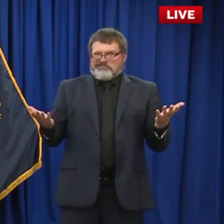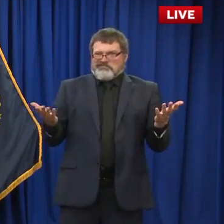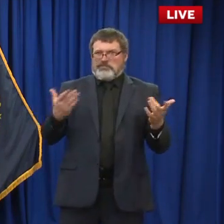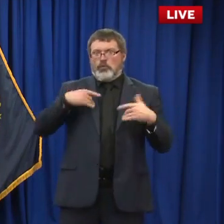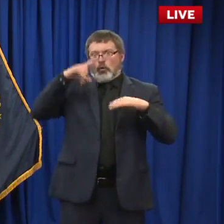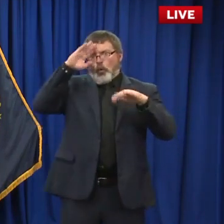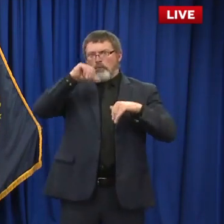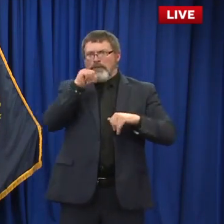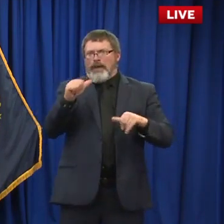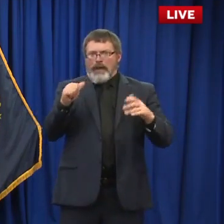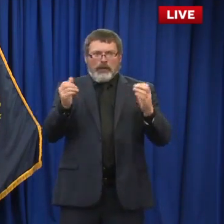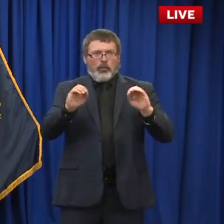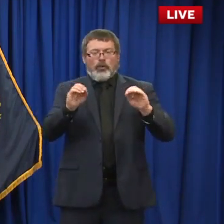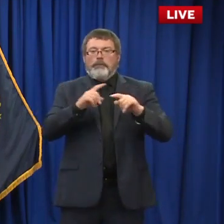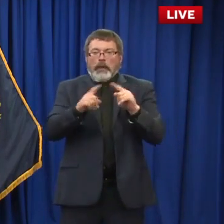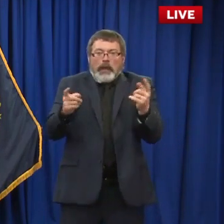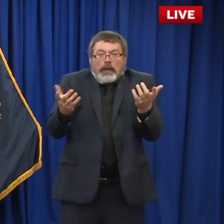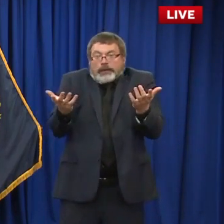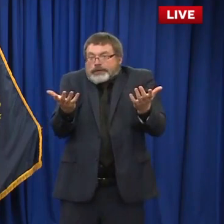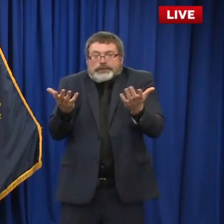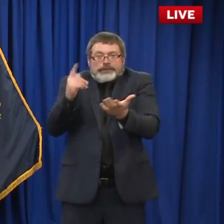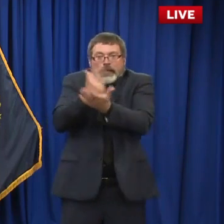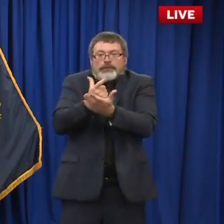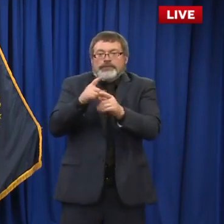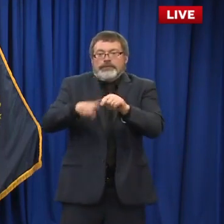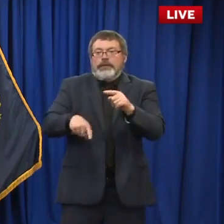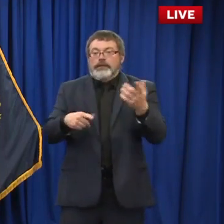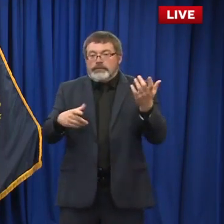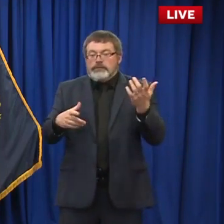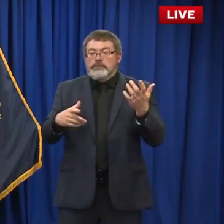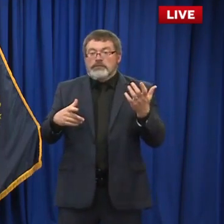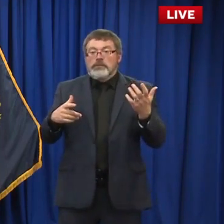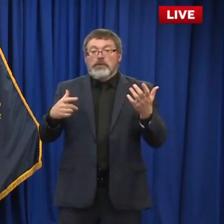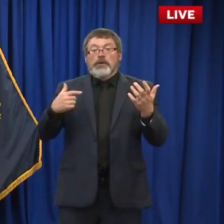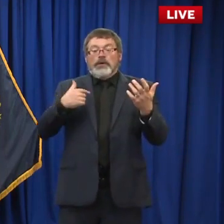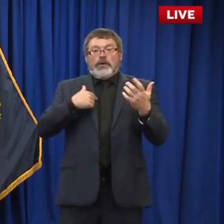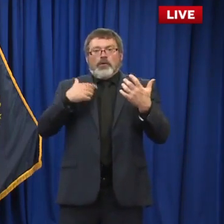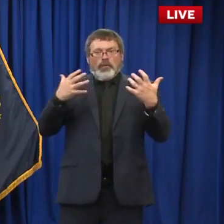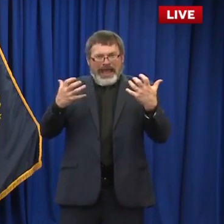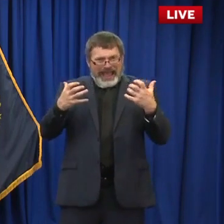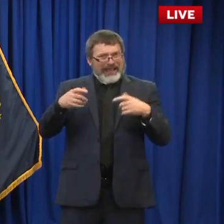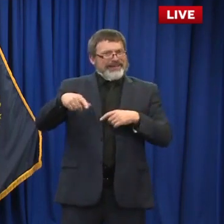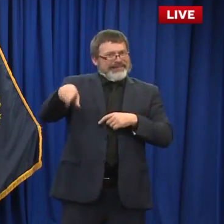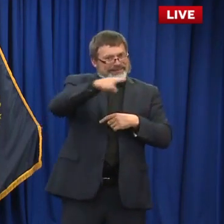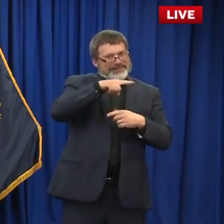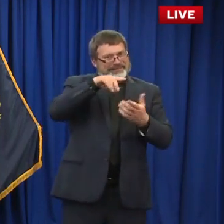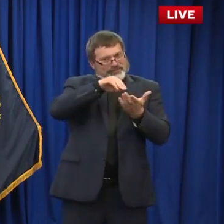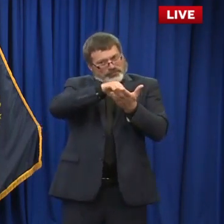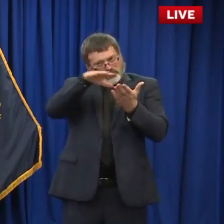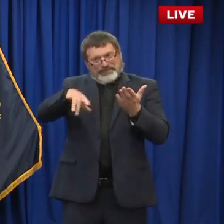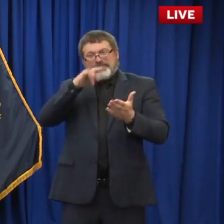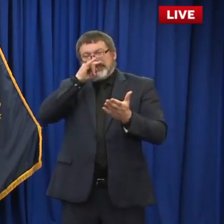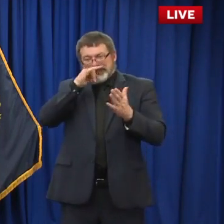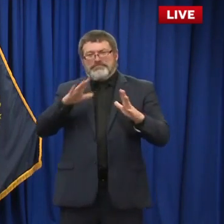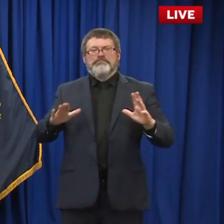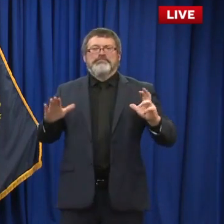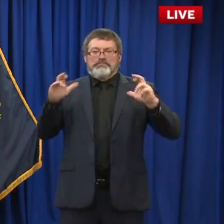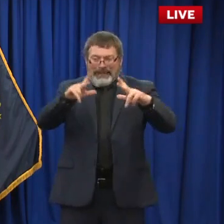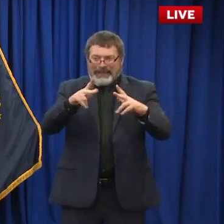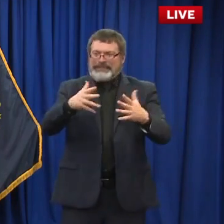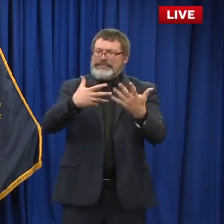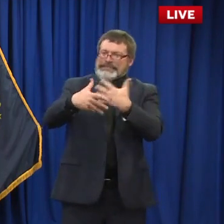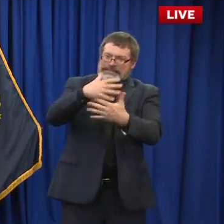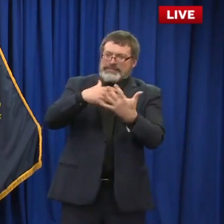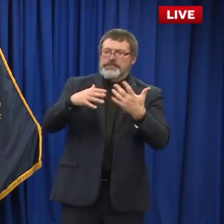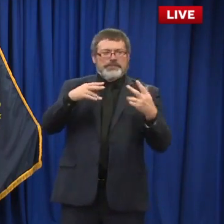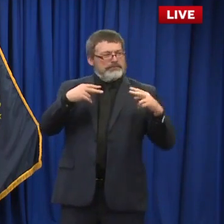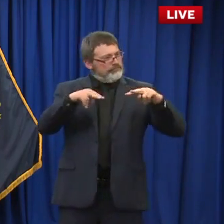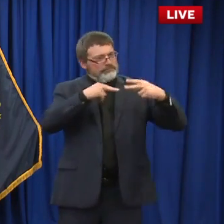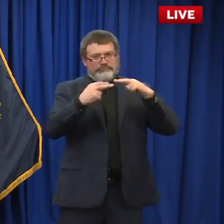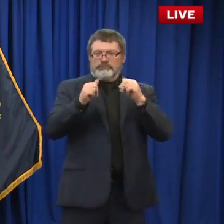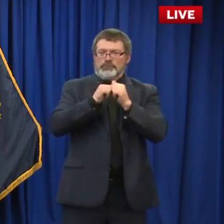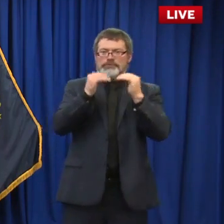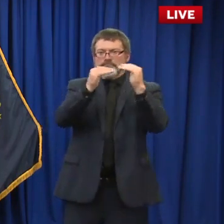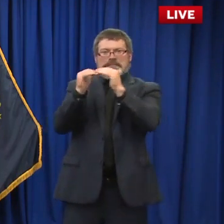DOESN'T MEAN NO ONE WILL GET COVID IN THE SCHOOL, BUT IT CAN BE MANAGED AND THE POSITIVE HEALTH ASPECTS OF BEING BACK IN SCHOOL, OUT OF ISOLATION IN A SOCIAL ATMOSPHERE, MAINTAINING